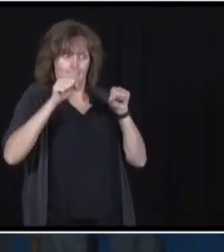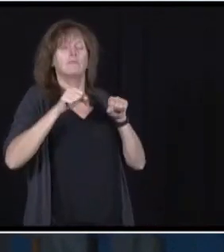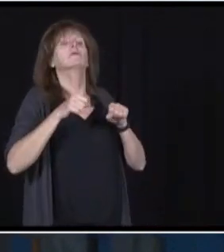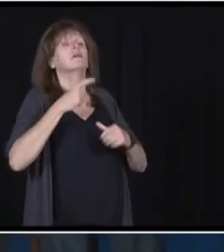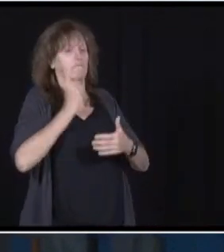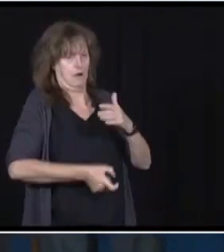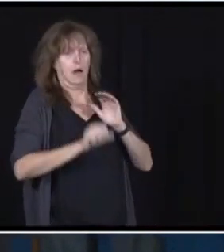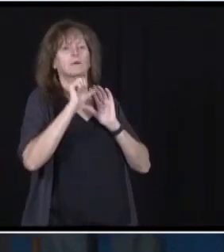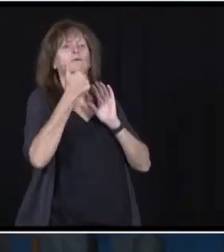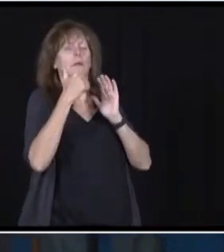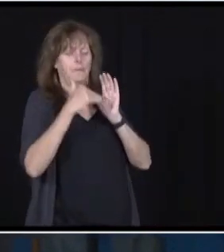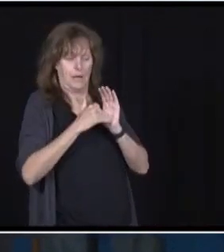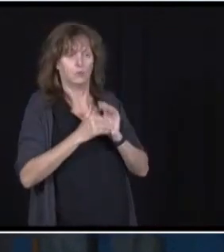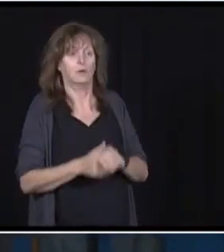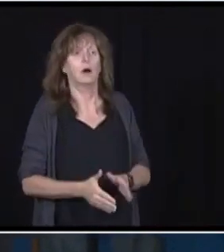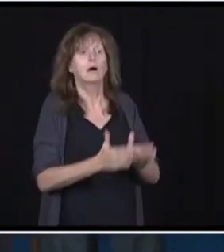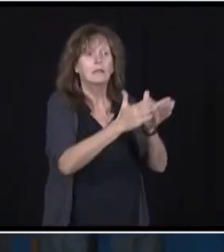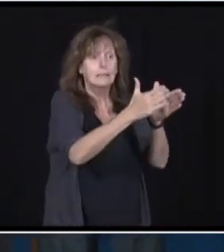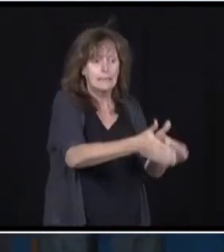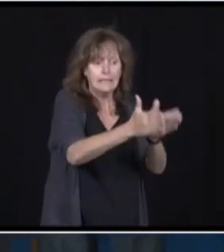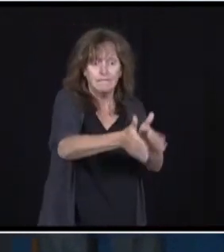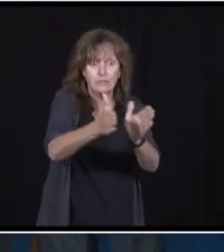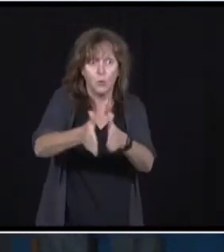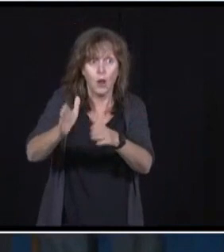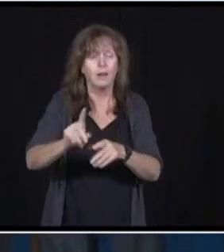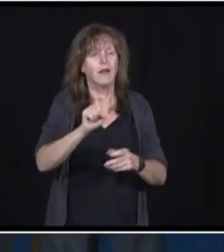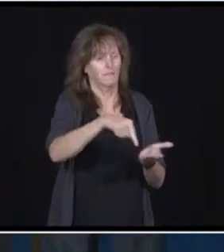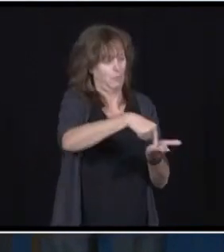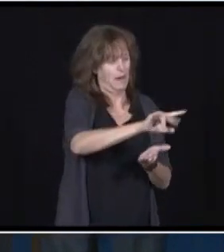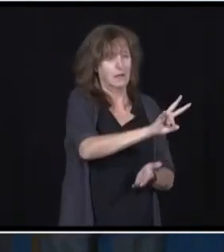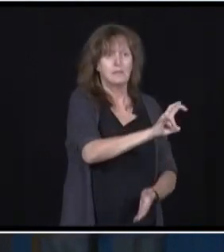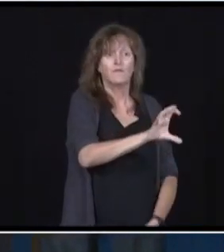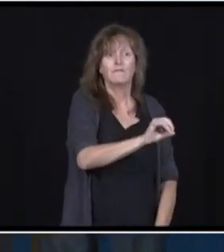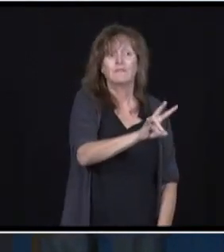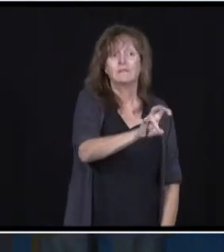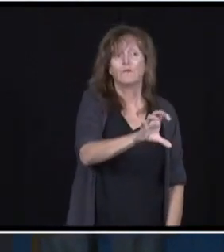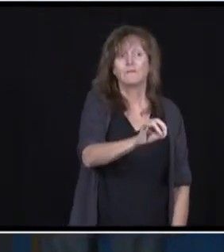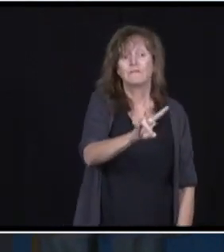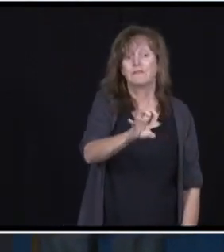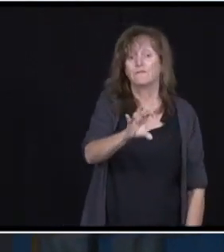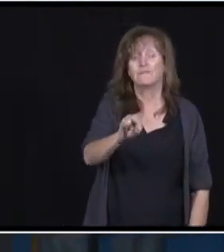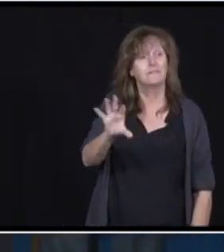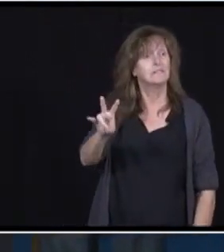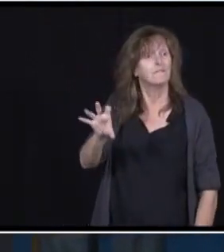gathering like this? No, it is the host that will be charged $10,000.